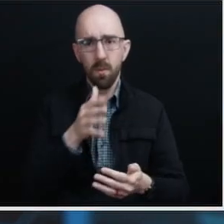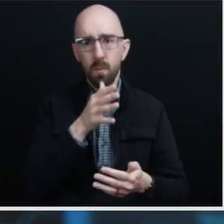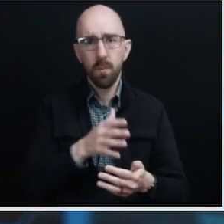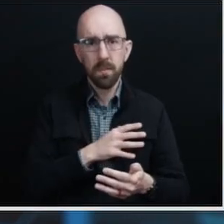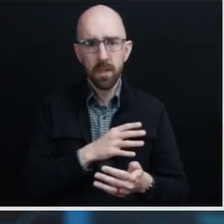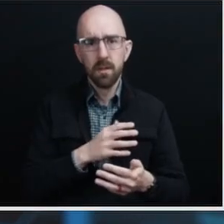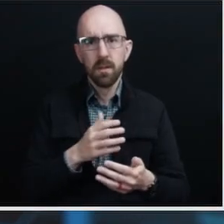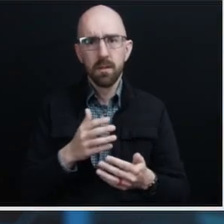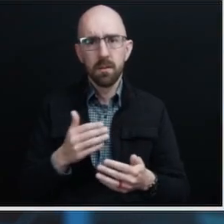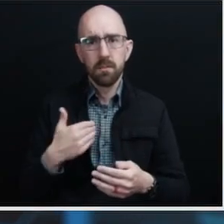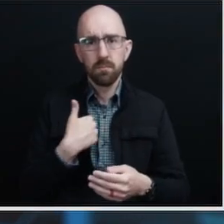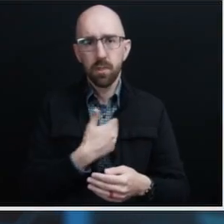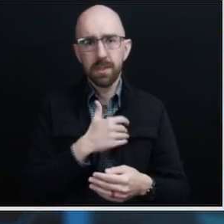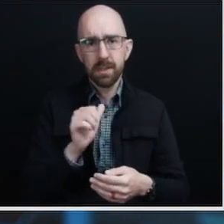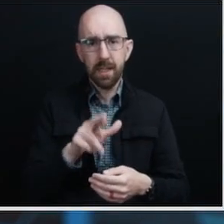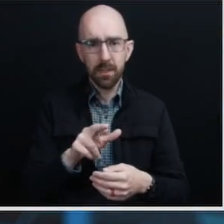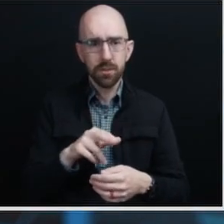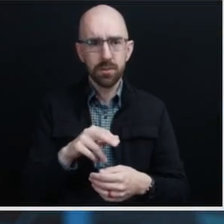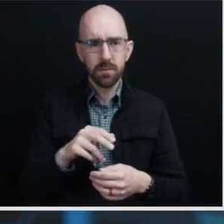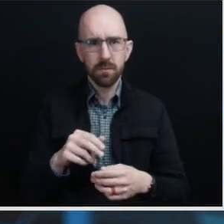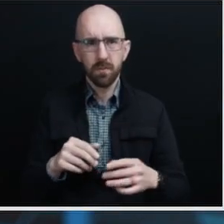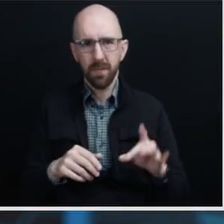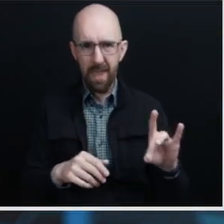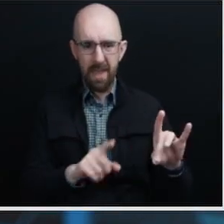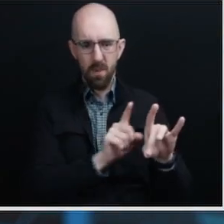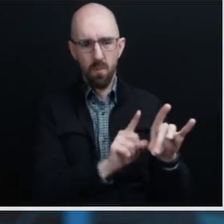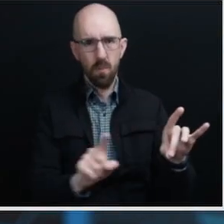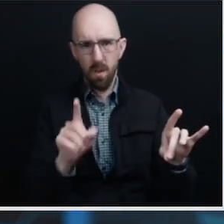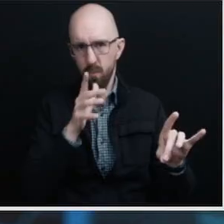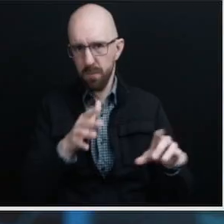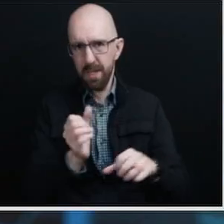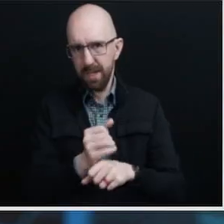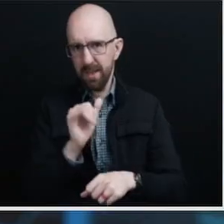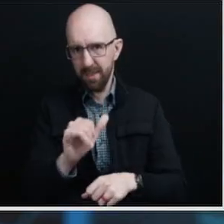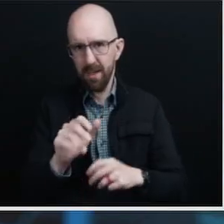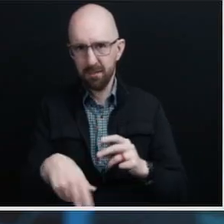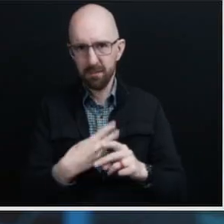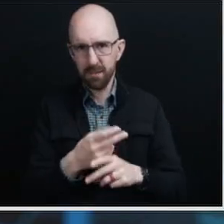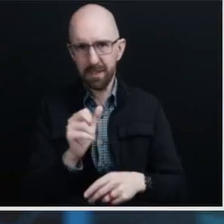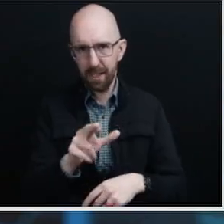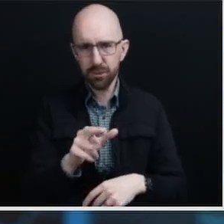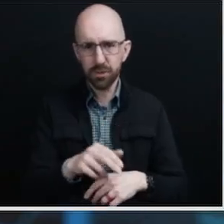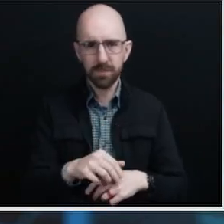breast cancer, one in eight women get breast cancer, most common is their uh 50s, 60s, and 70s,